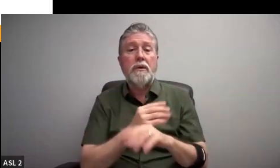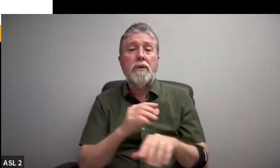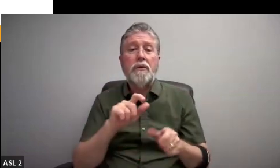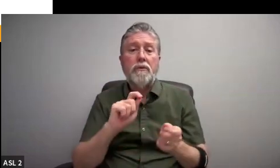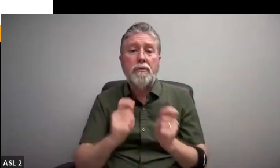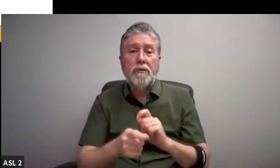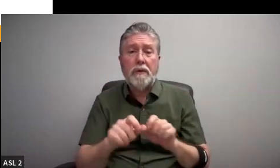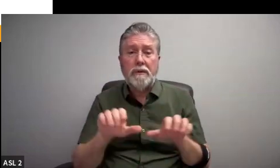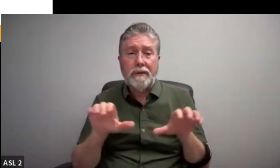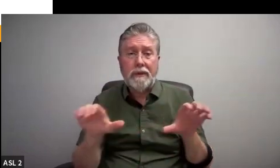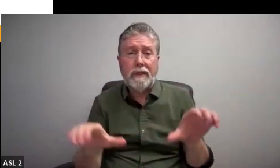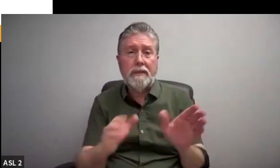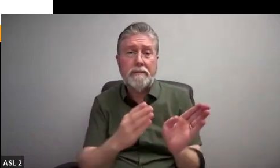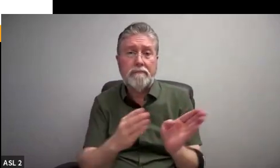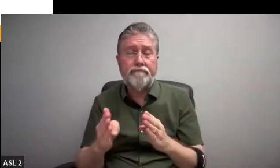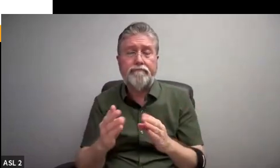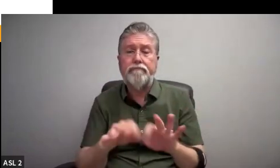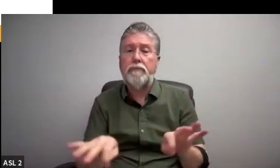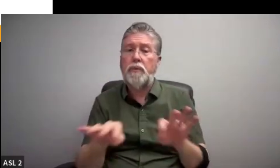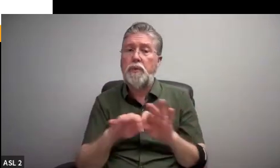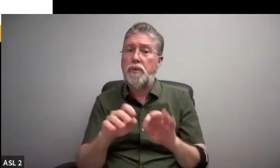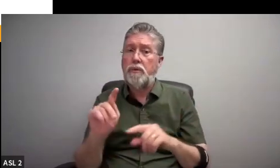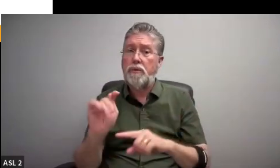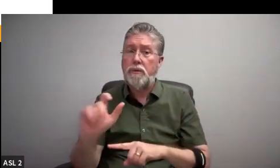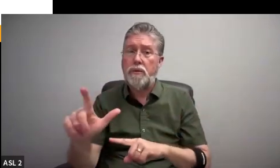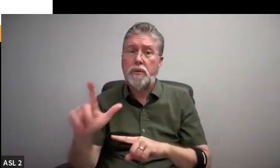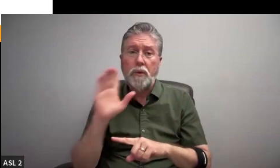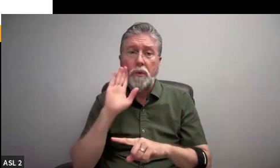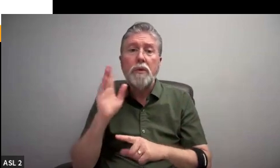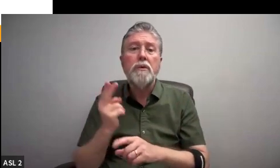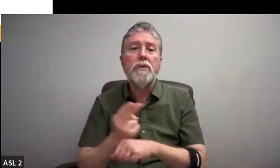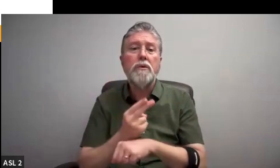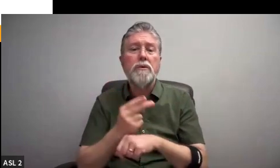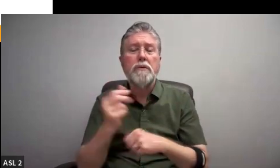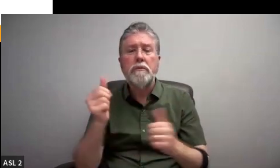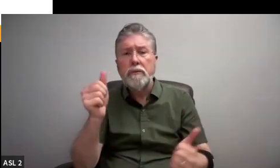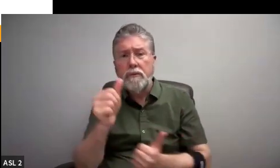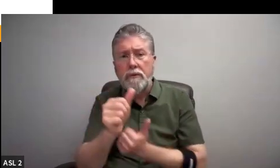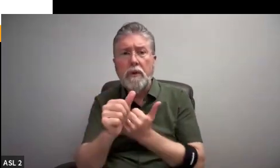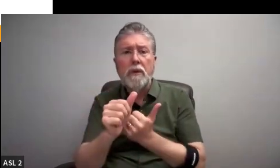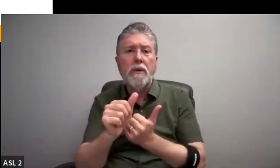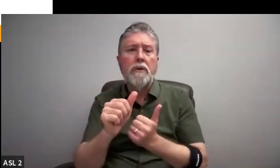is an important tool that we are going to be using to track and support your efforts at the